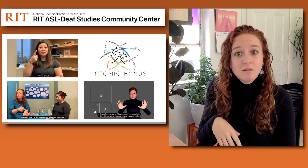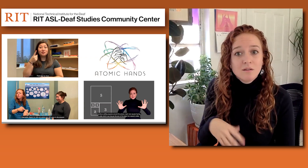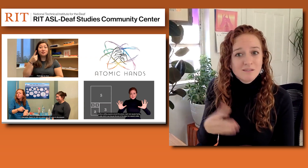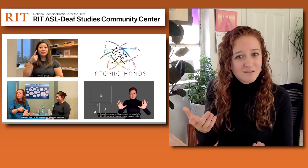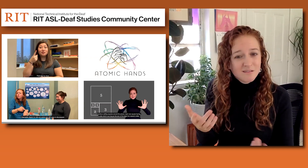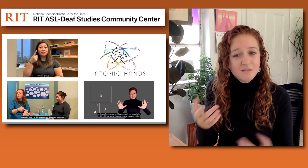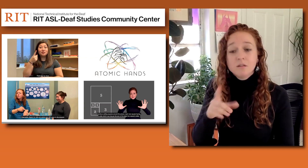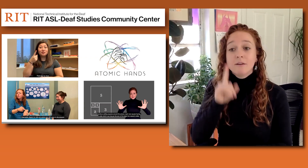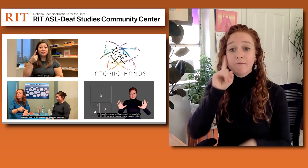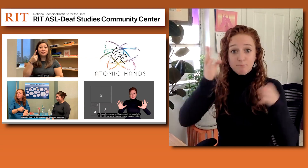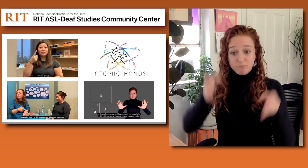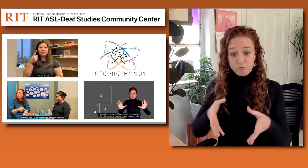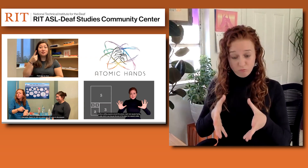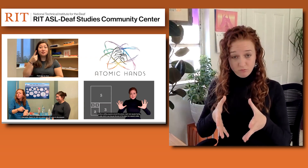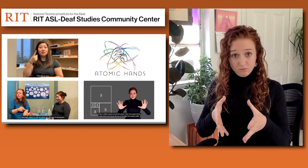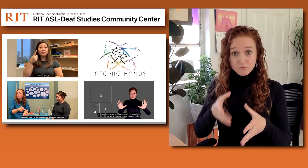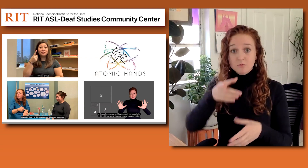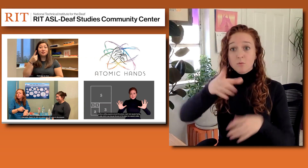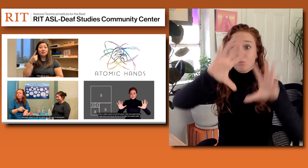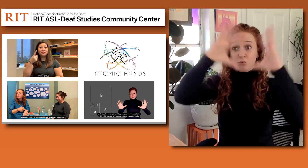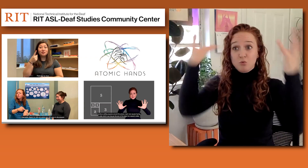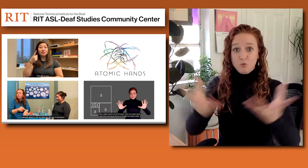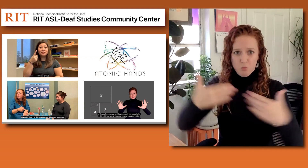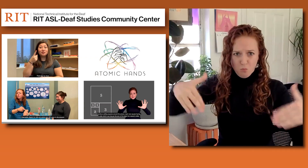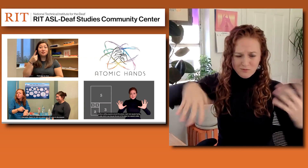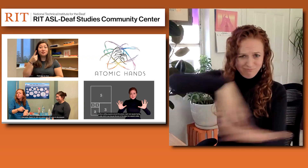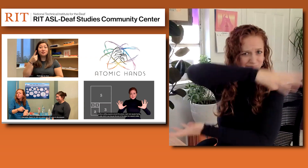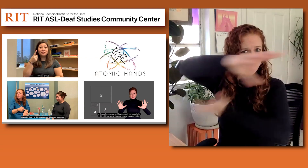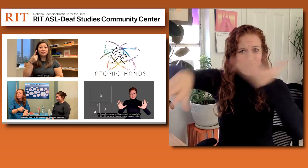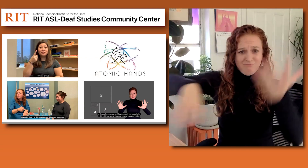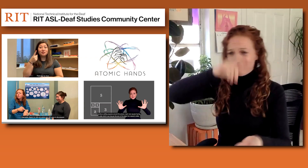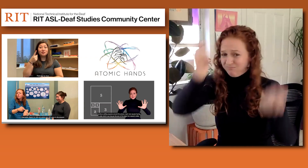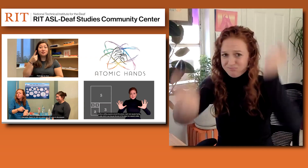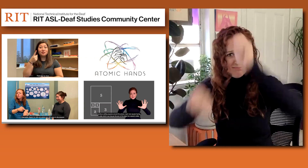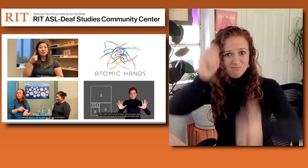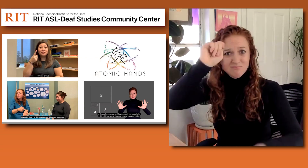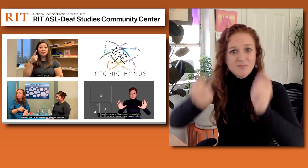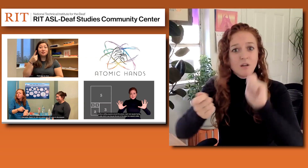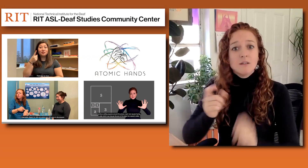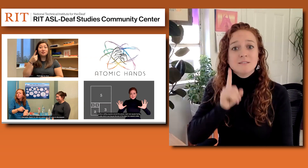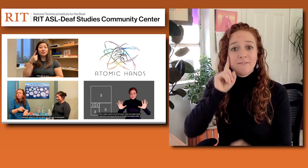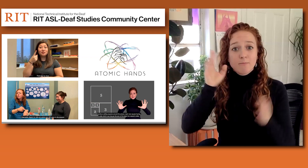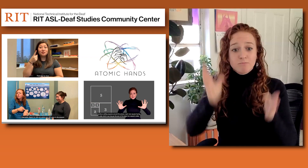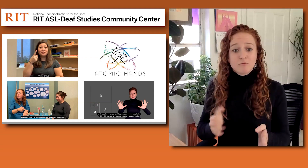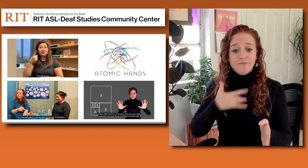or I don't know ASL. And this is... You know, constantly the world is changing,